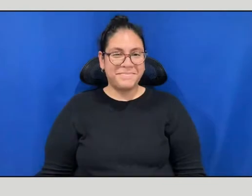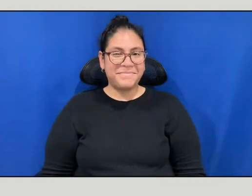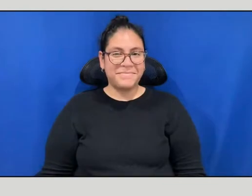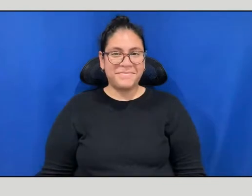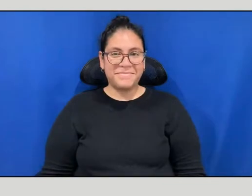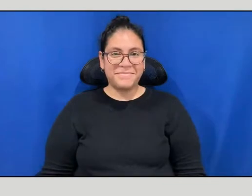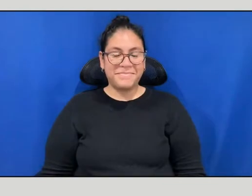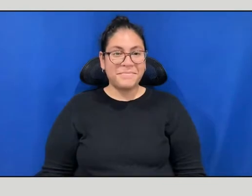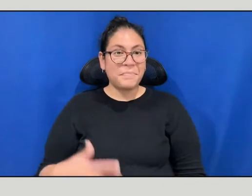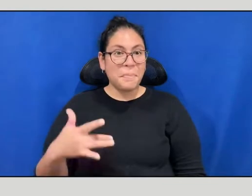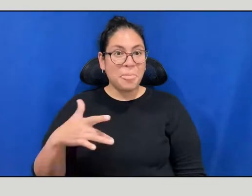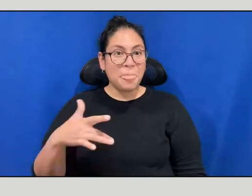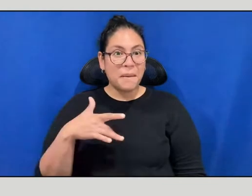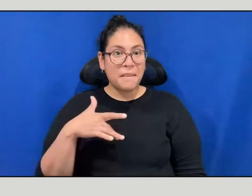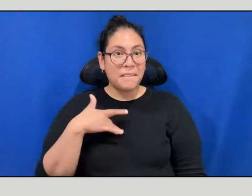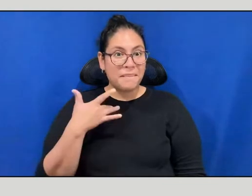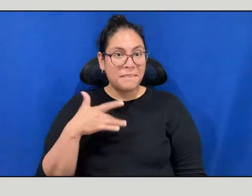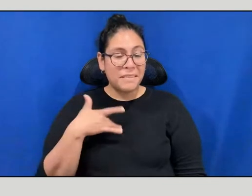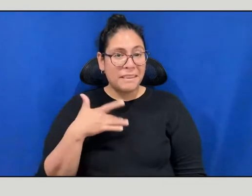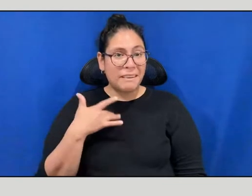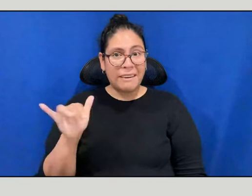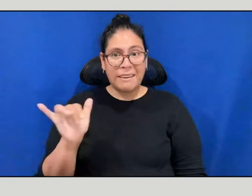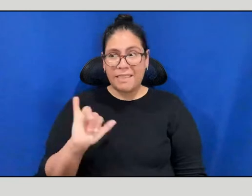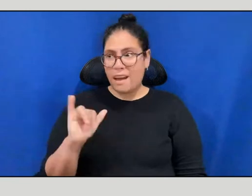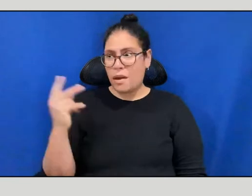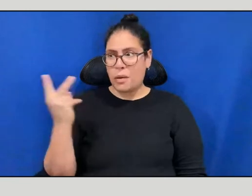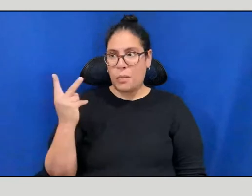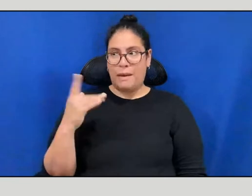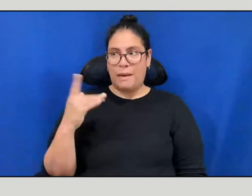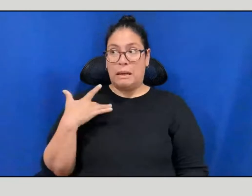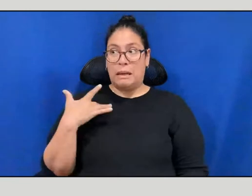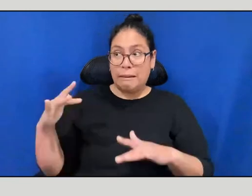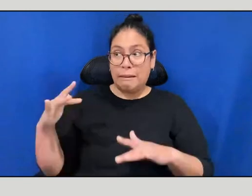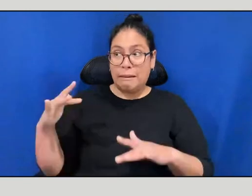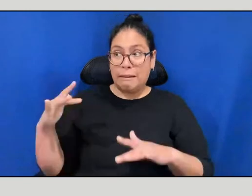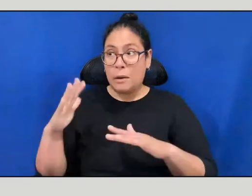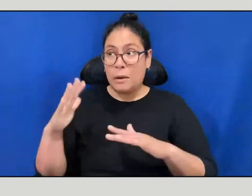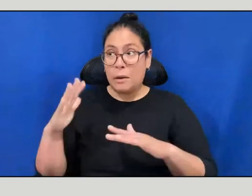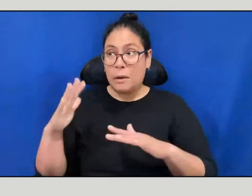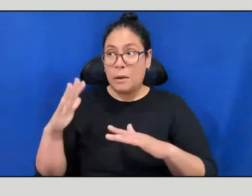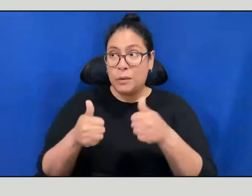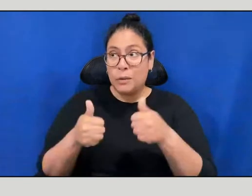I will jump in and say Levittown, which is a suburb of San Juan.